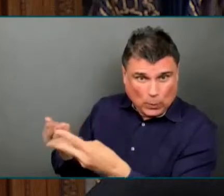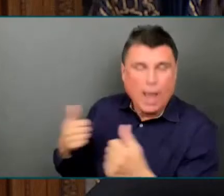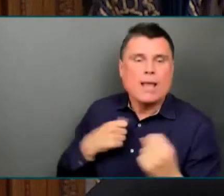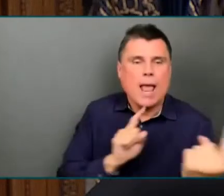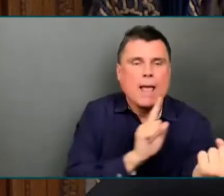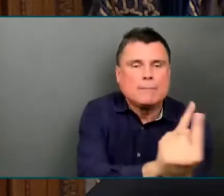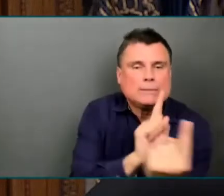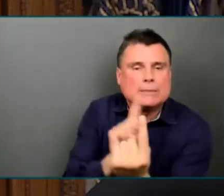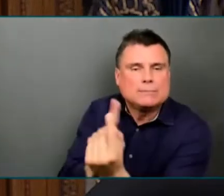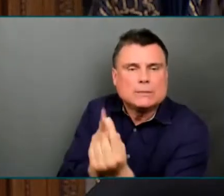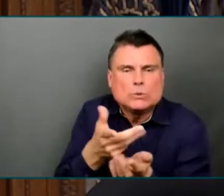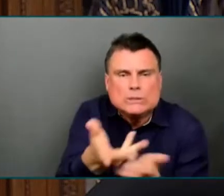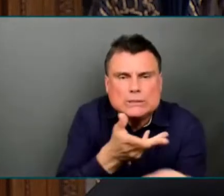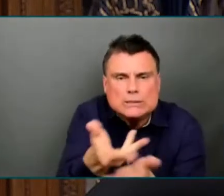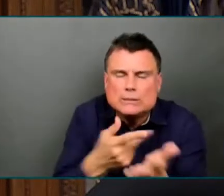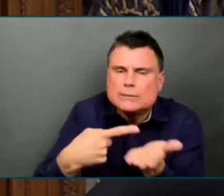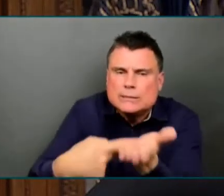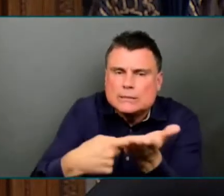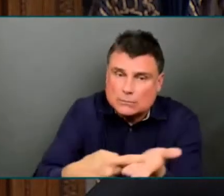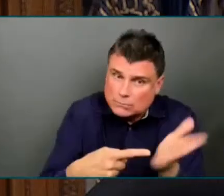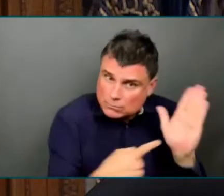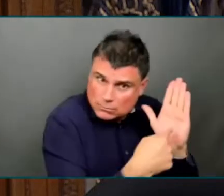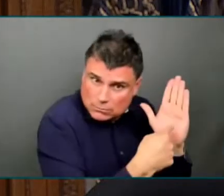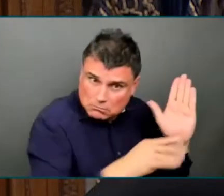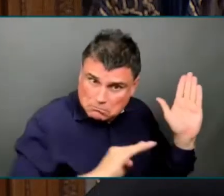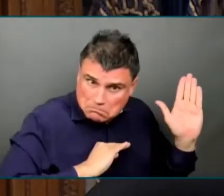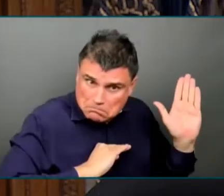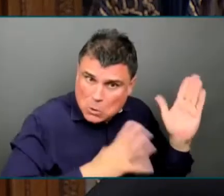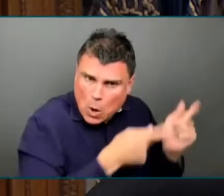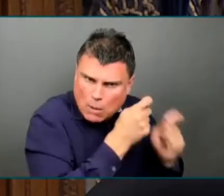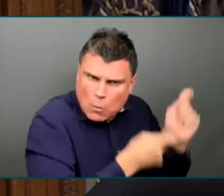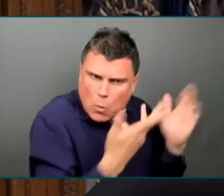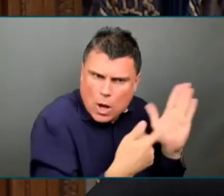and while, as a society, we’ve made progress in some areas, there is still more to do.